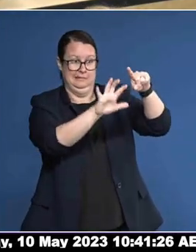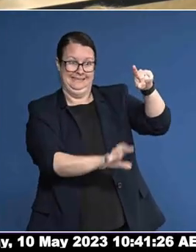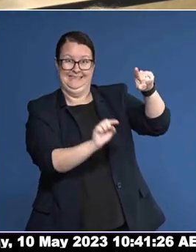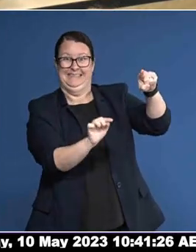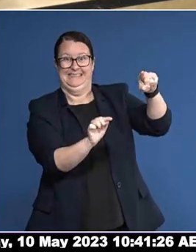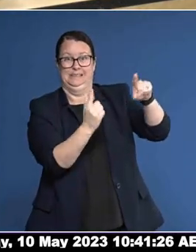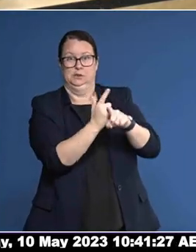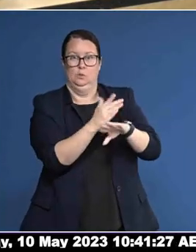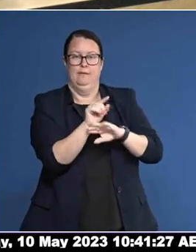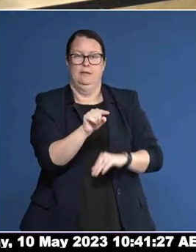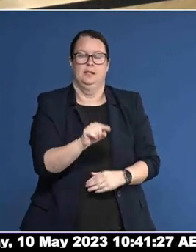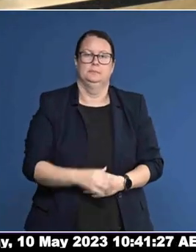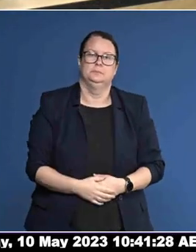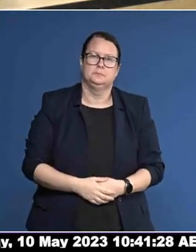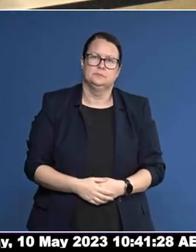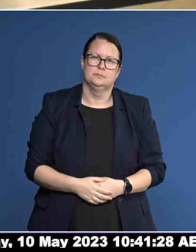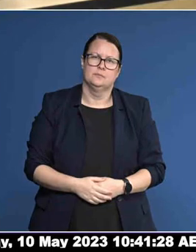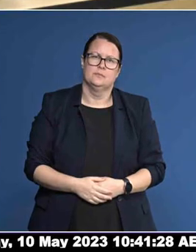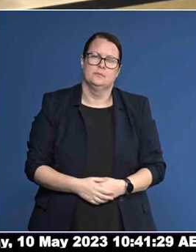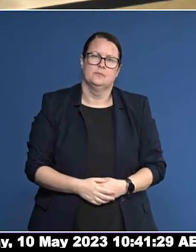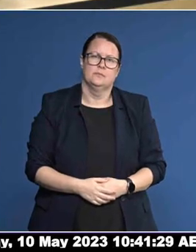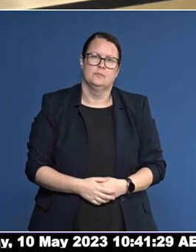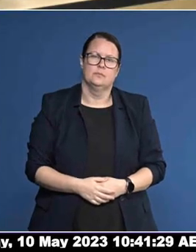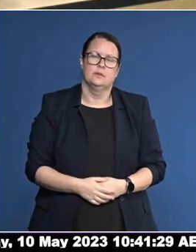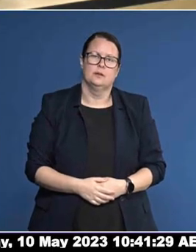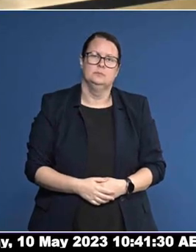And at paragraph 19, you state: